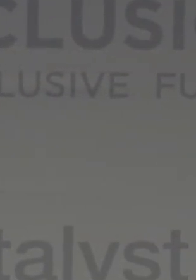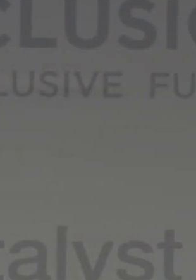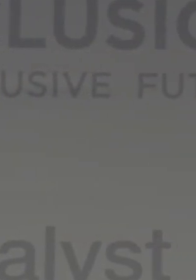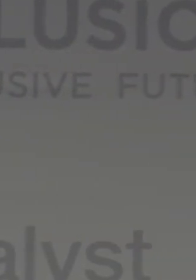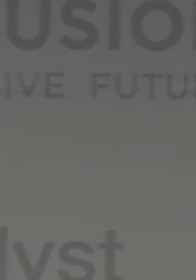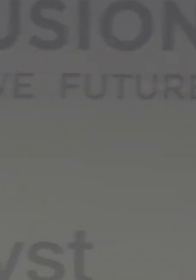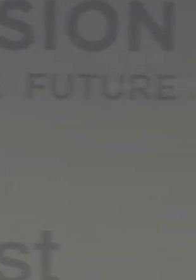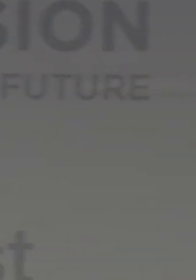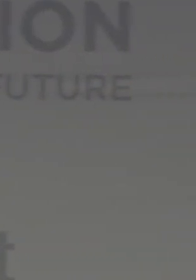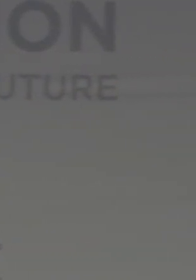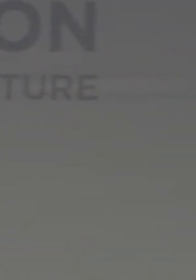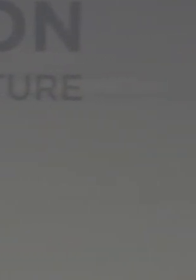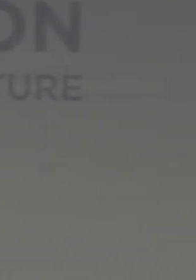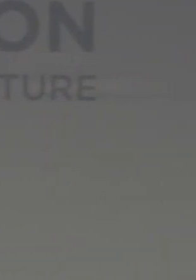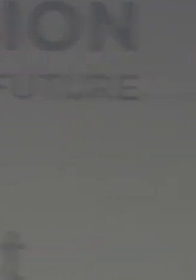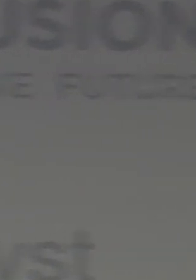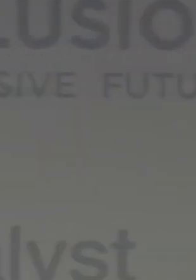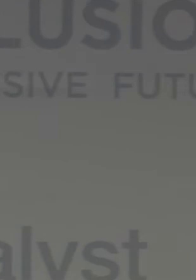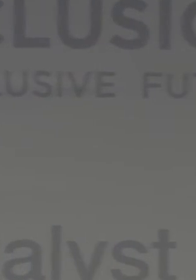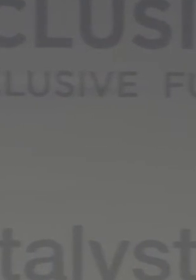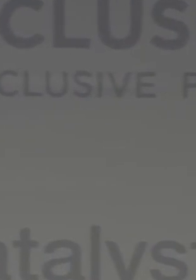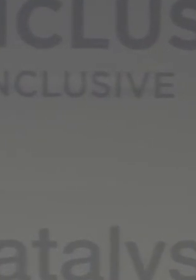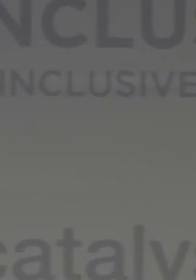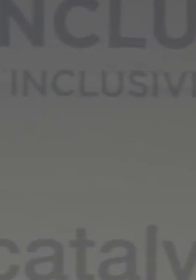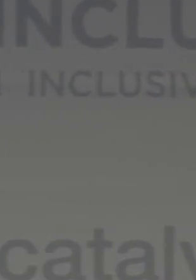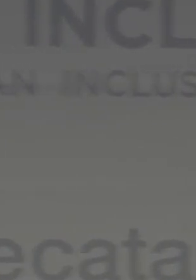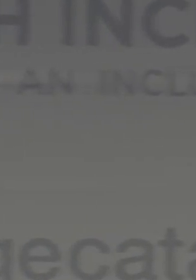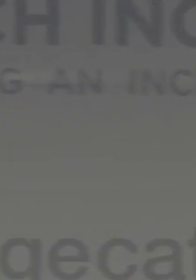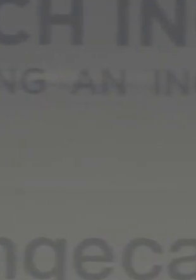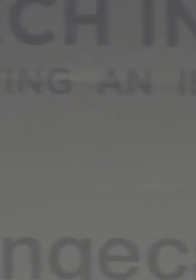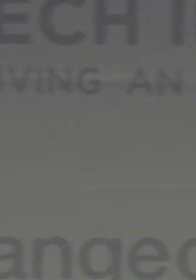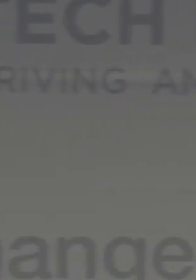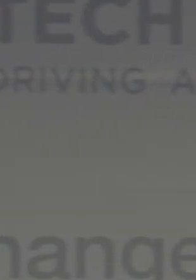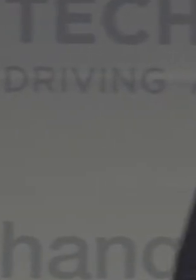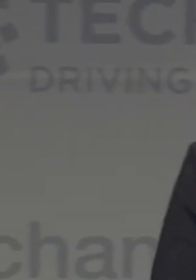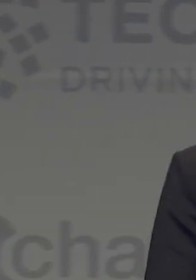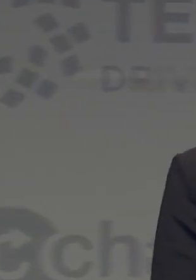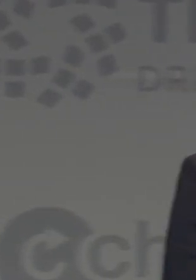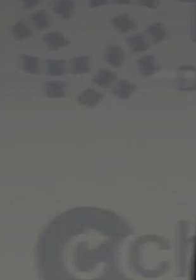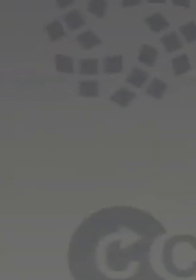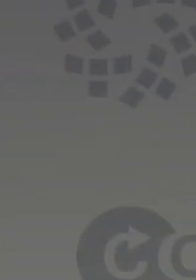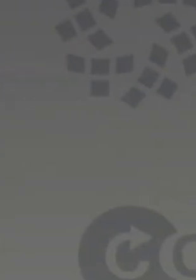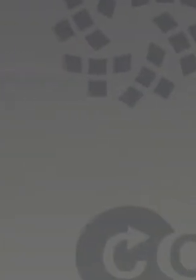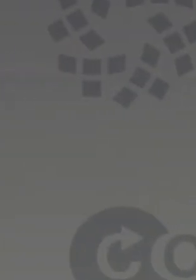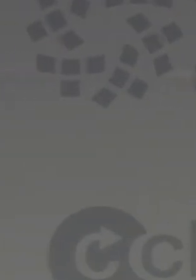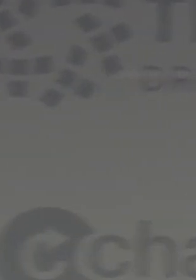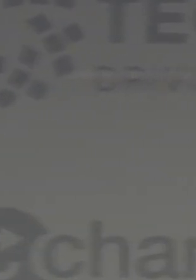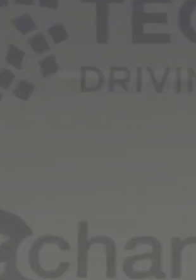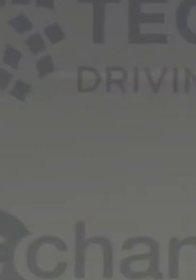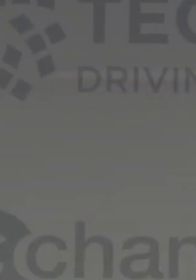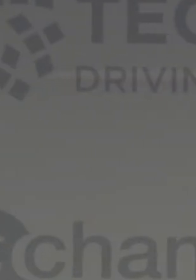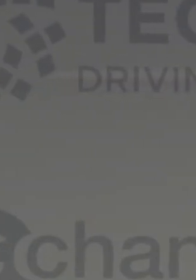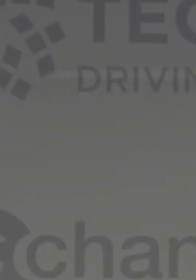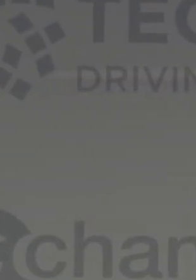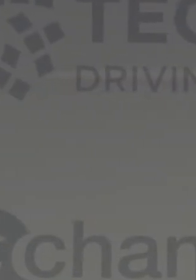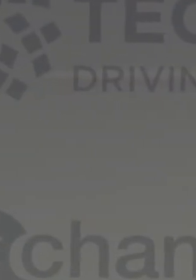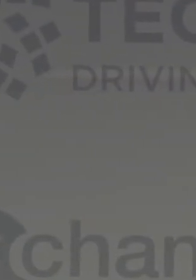vegan so we'd be willing to come to Washington DC and Lobby for us yes of